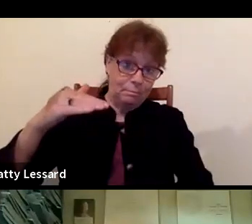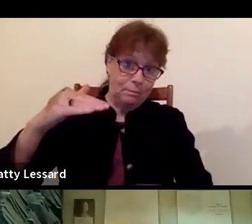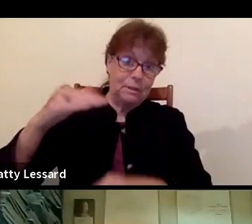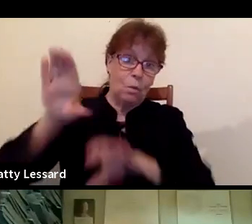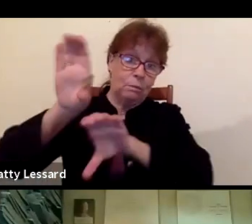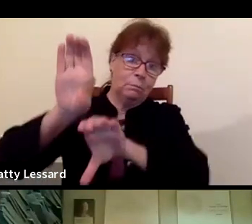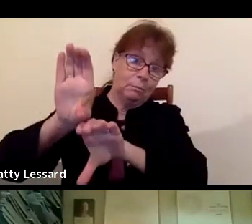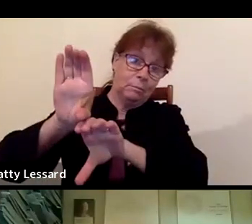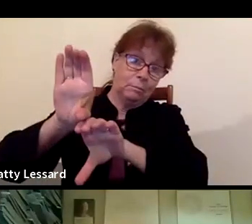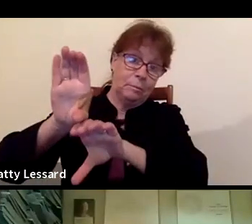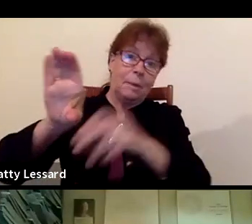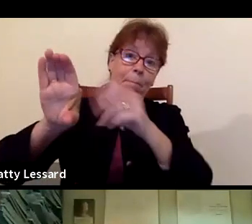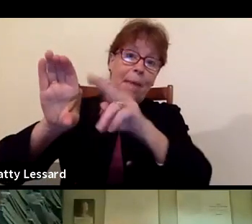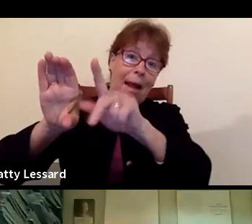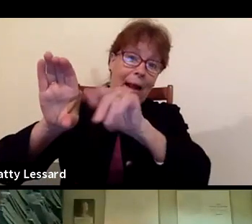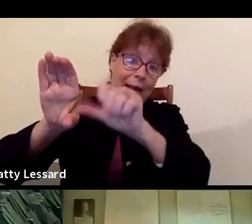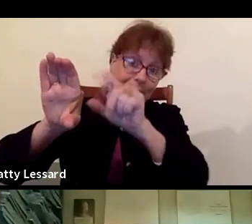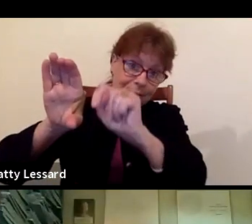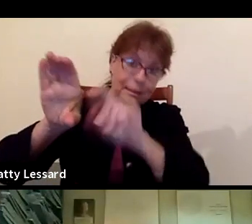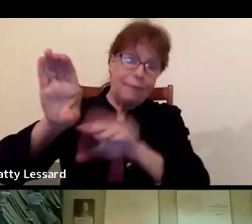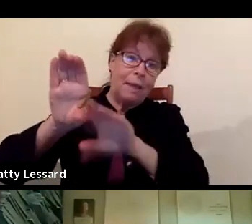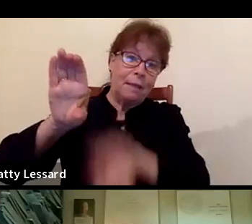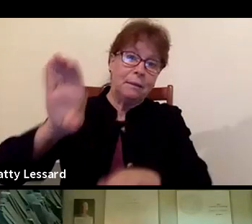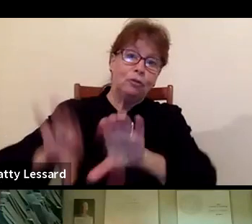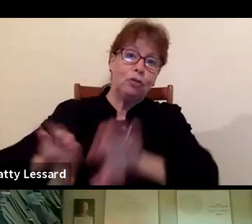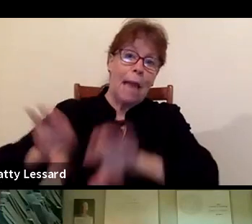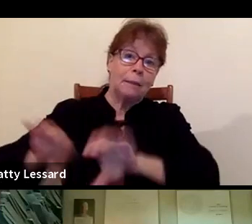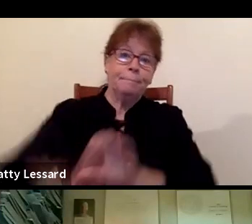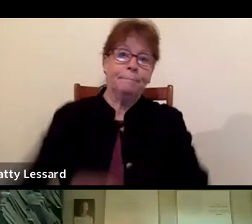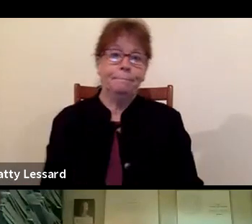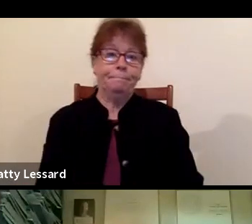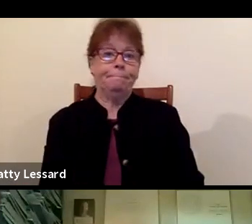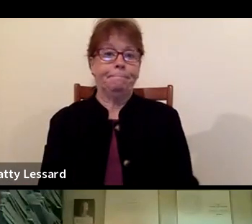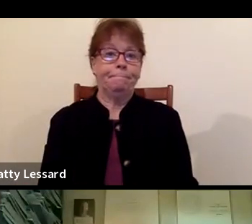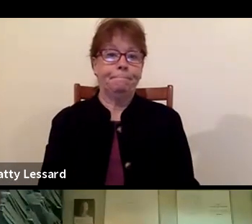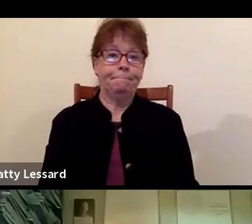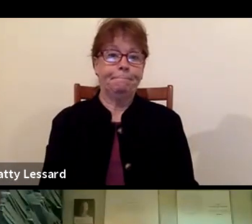≫ Nancy: Indicator at the bottom of the screen, you can get the side bar to have two